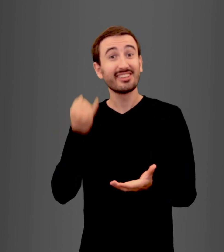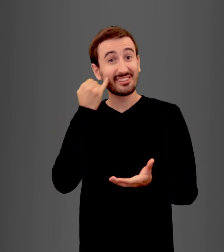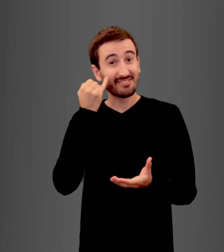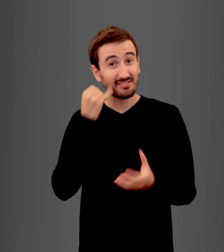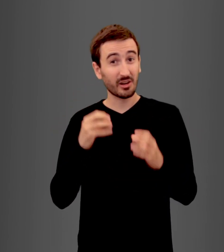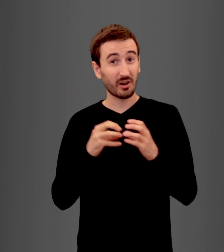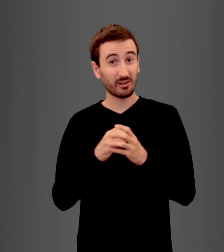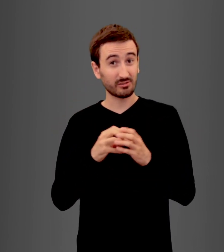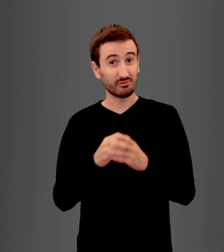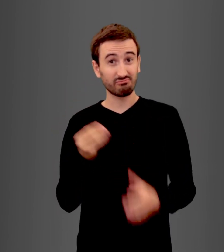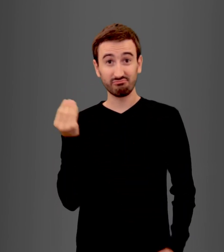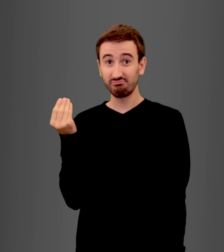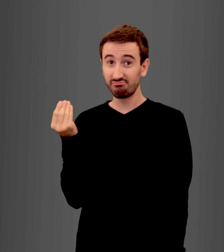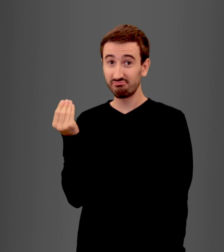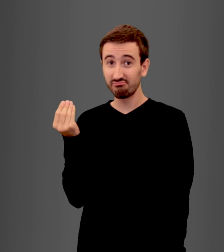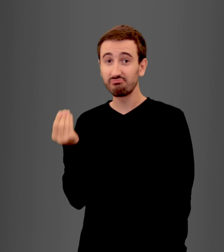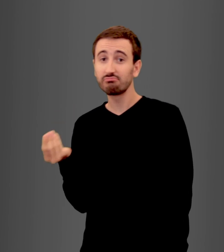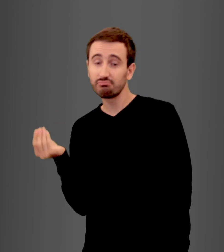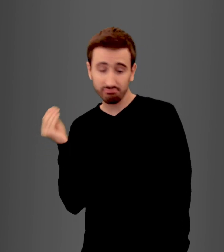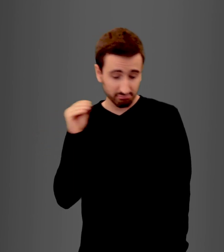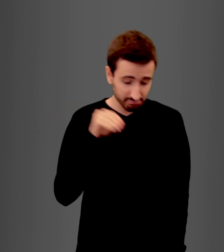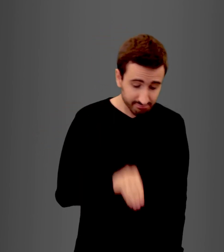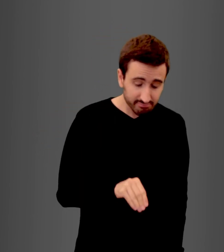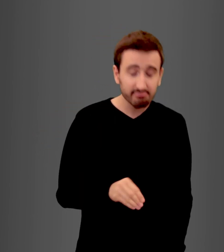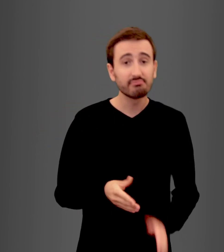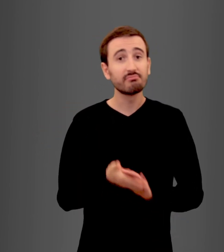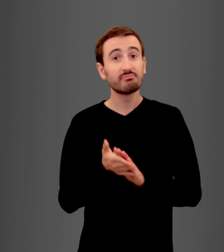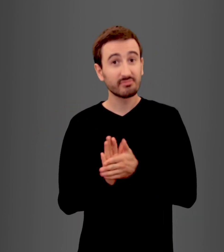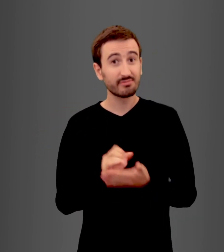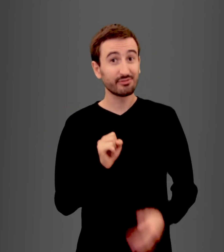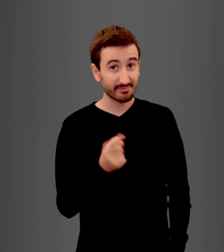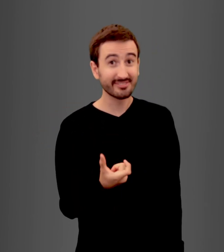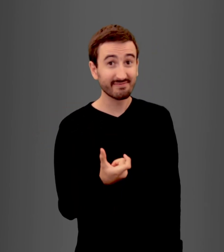So if a color center is used to implement a qubit,